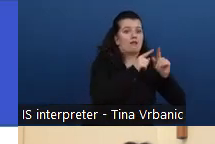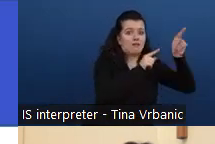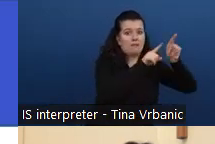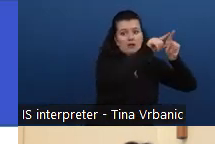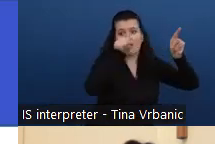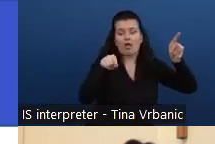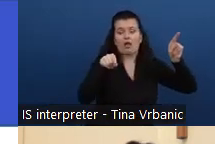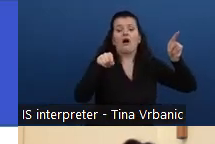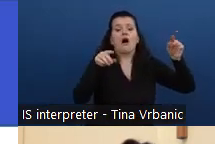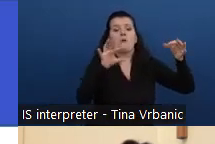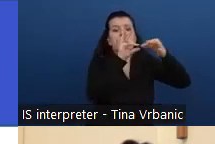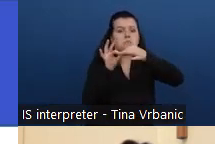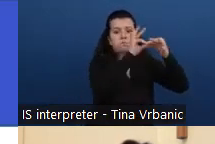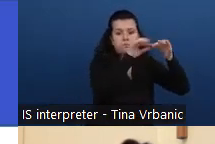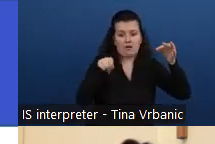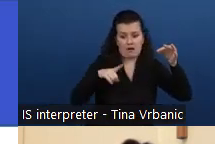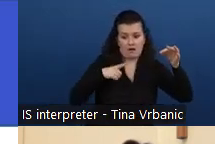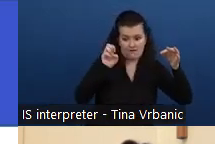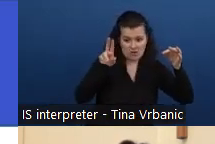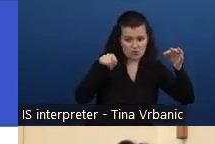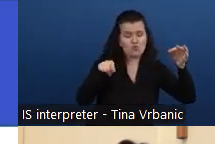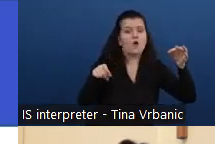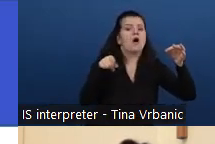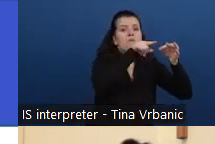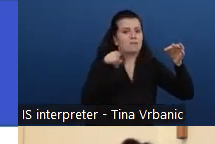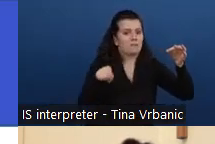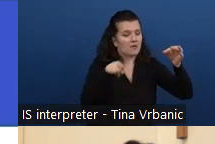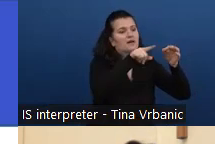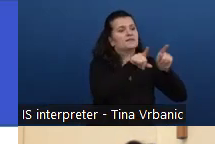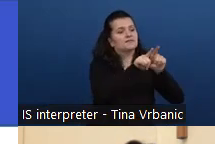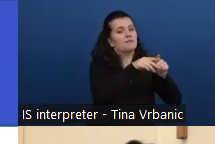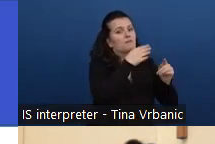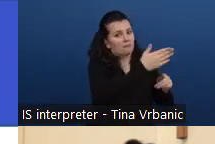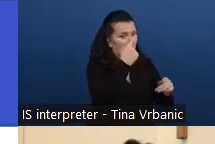best possible support when it comes to EU policies and legislation and so on.